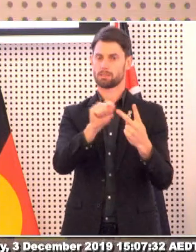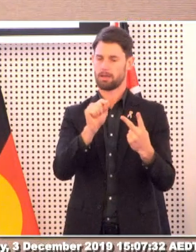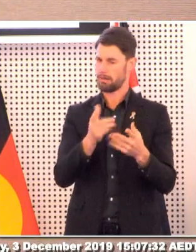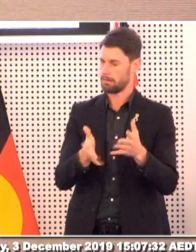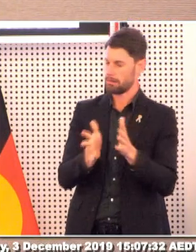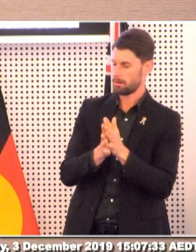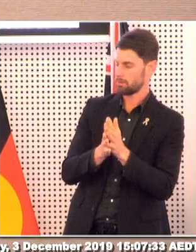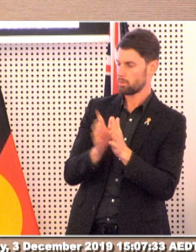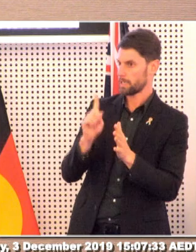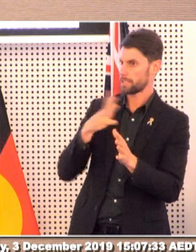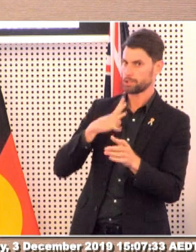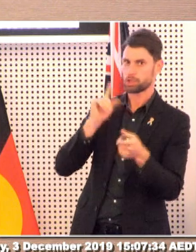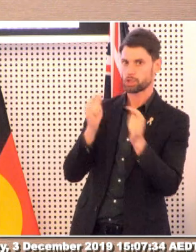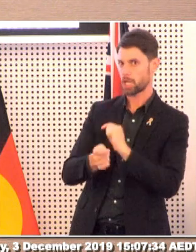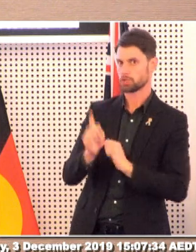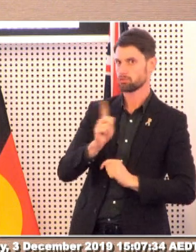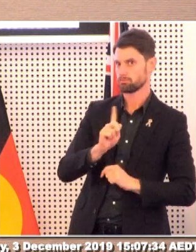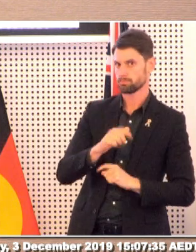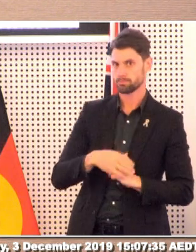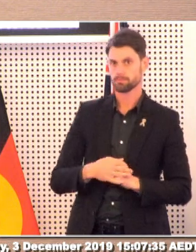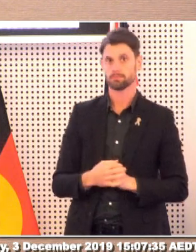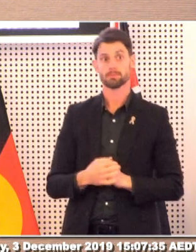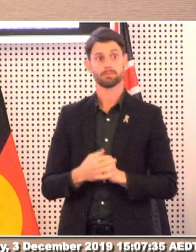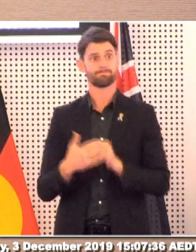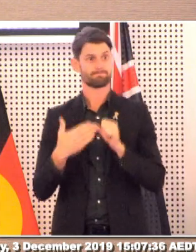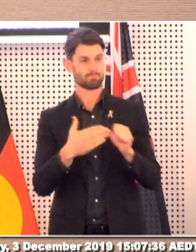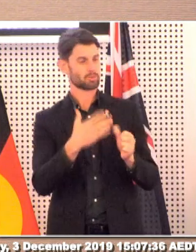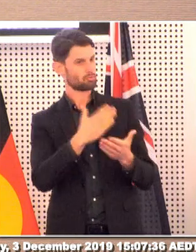Well, I think we have to start with the individual and think about